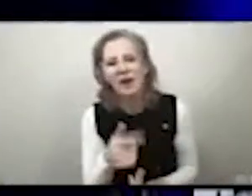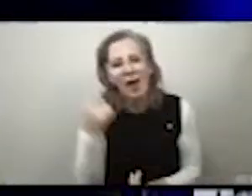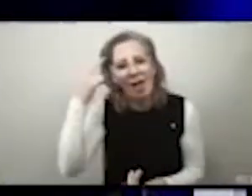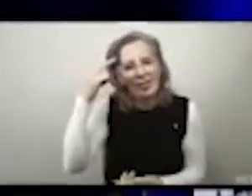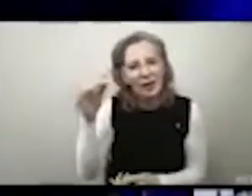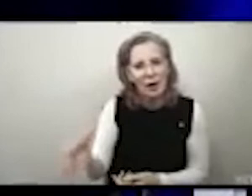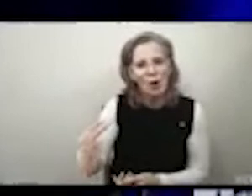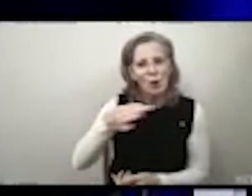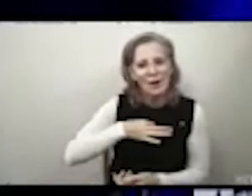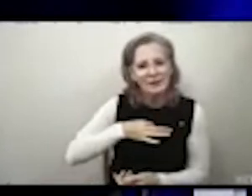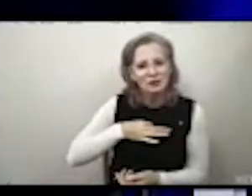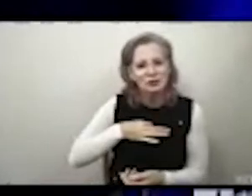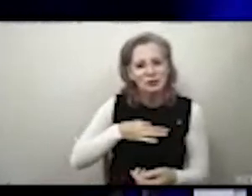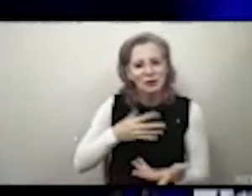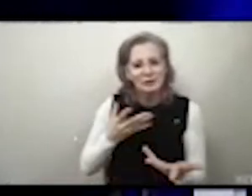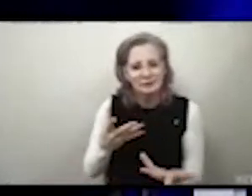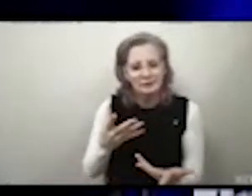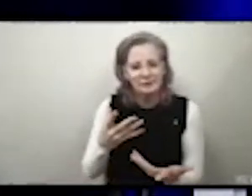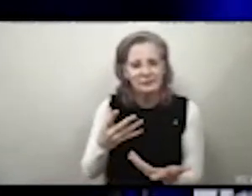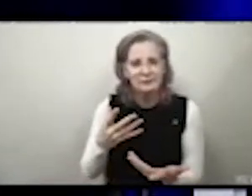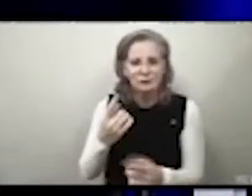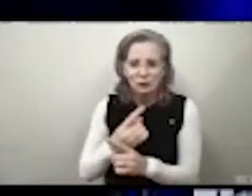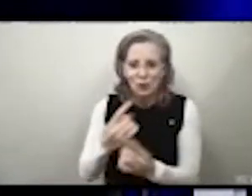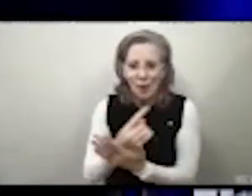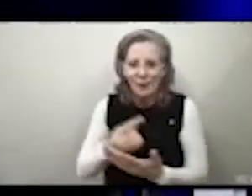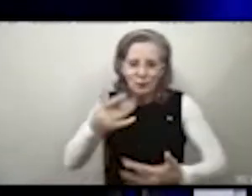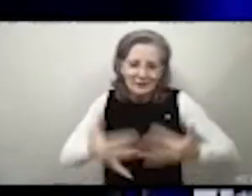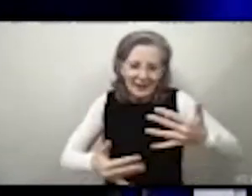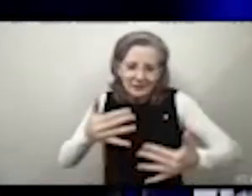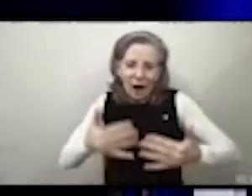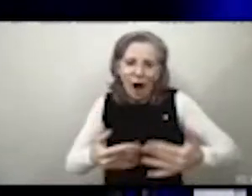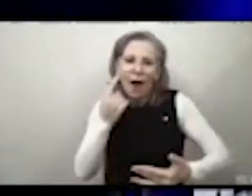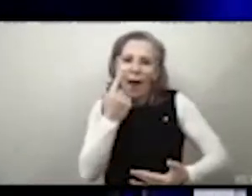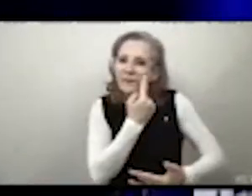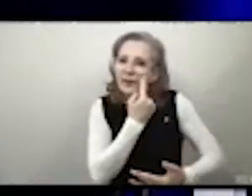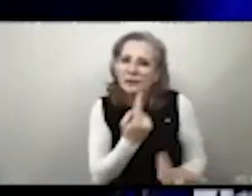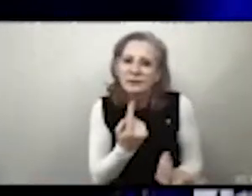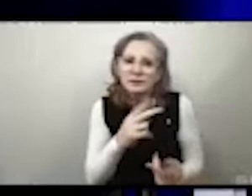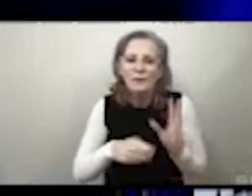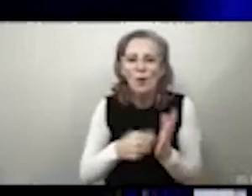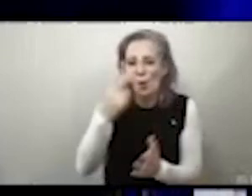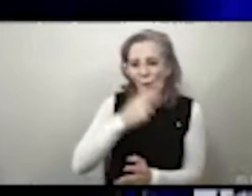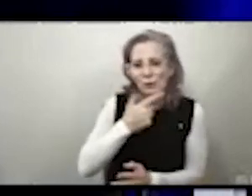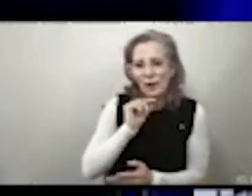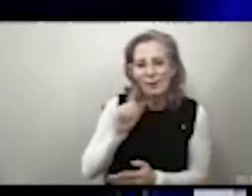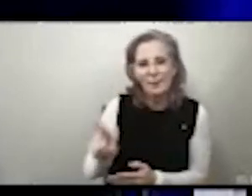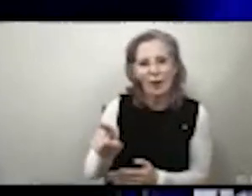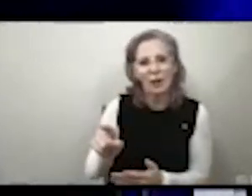evidence, which is around older people and people with learning disabilities, much more more likely to contract Covid in the first place, but then